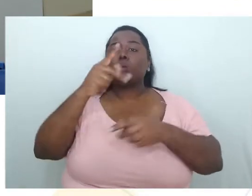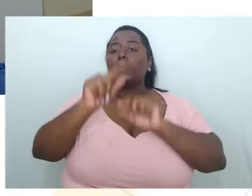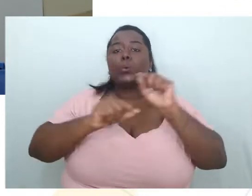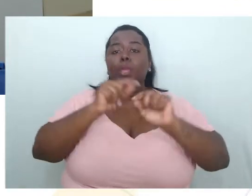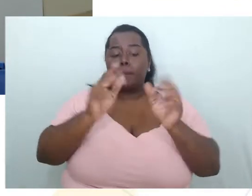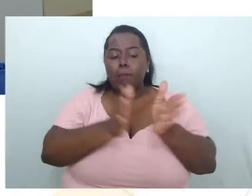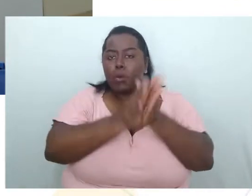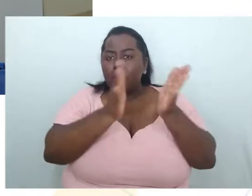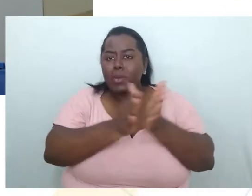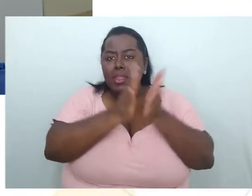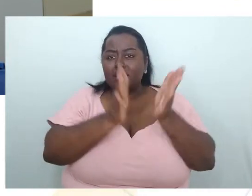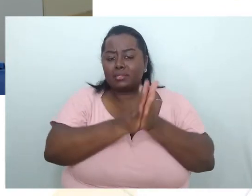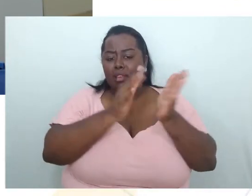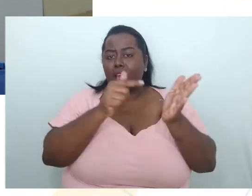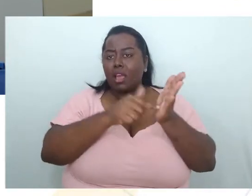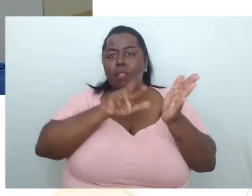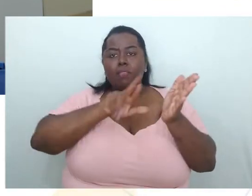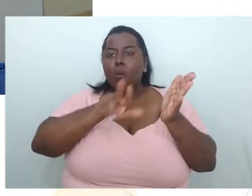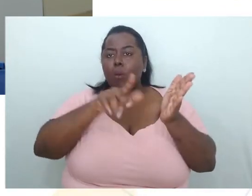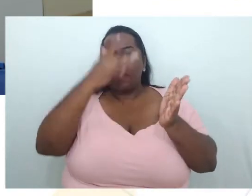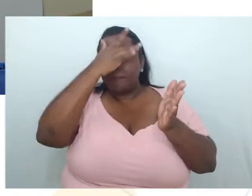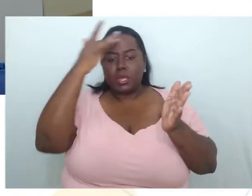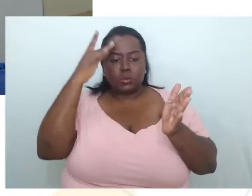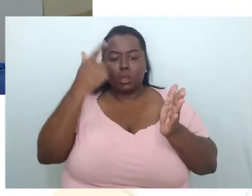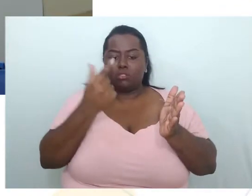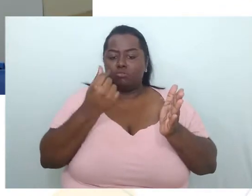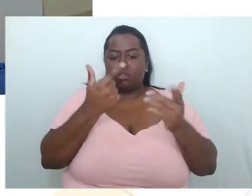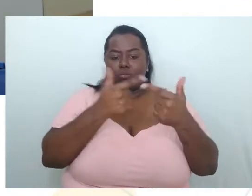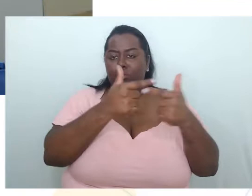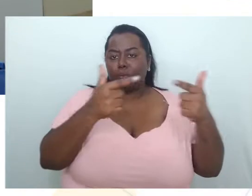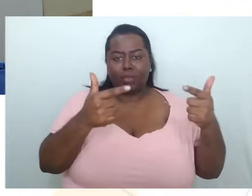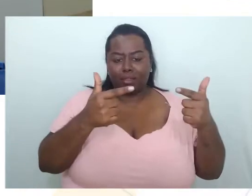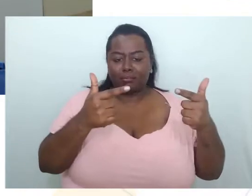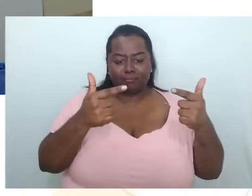poverty is the presence of powerlessness